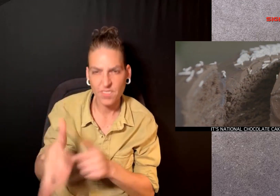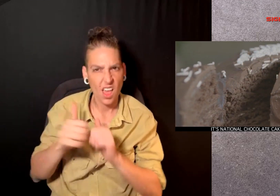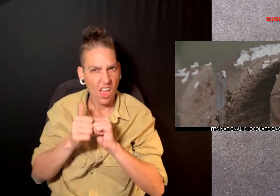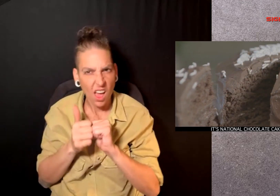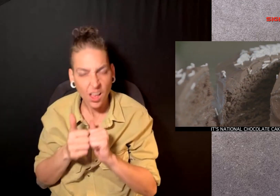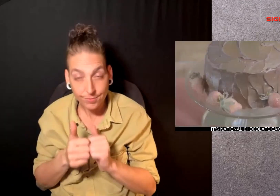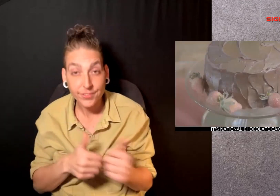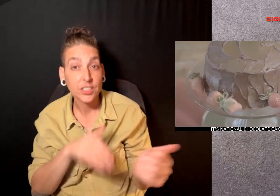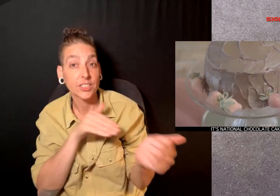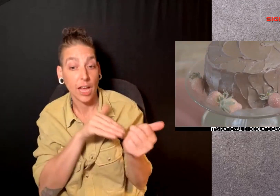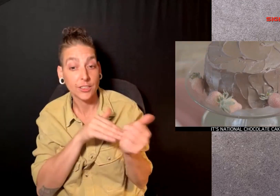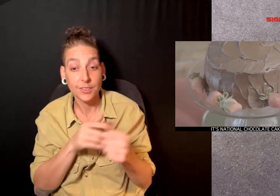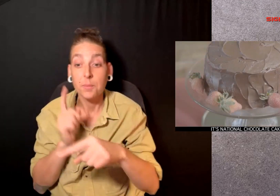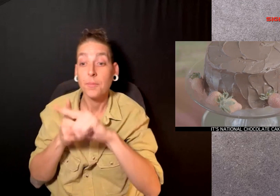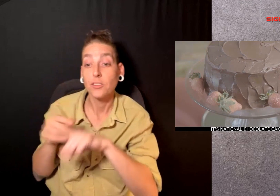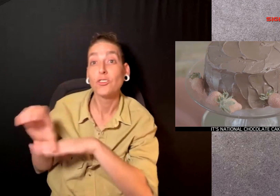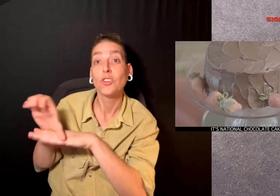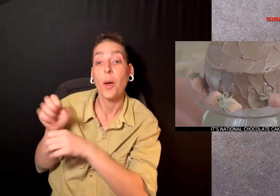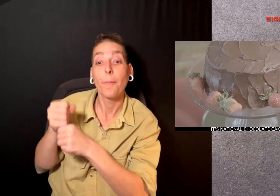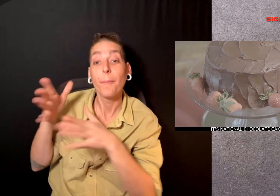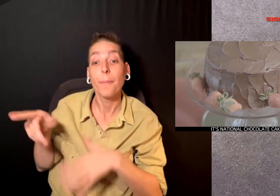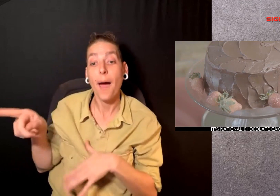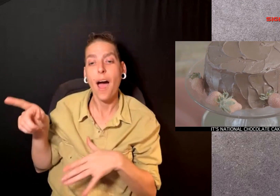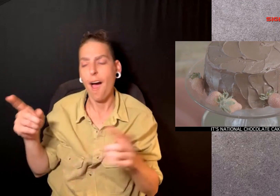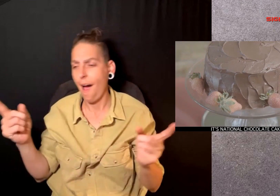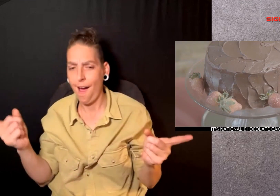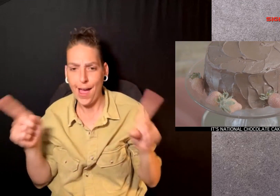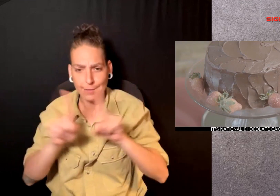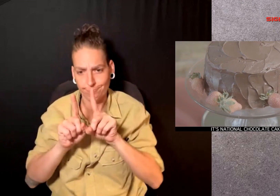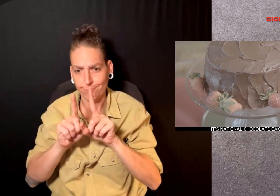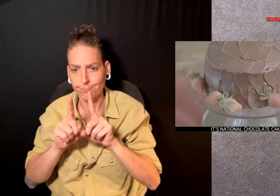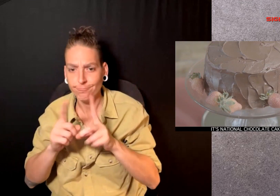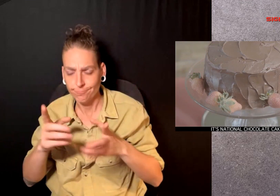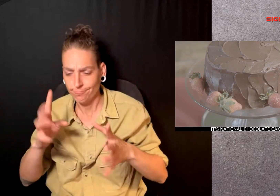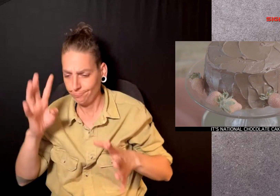when a doctor and a chocolate maker teamed up for the ultimate dessert